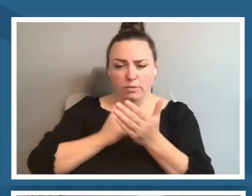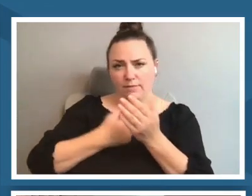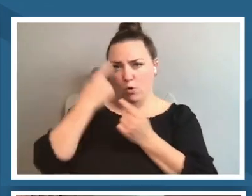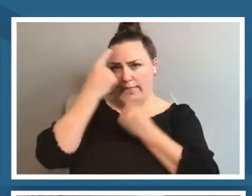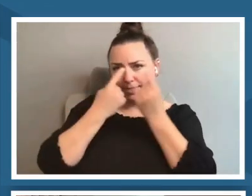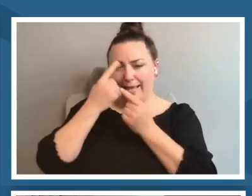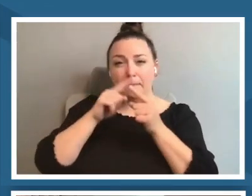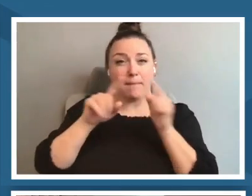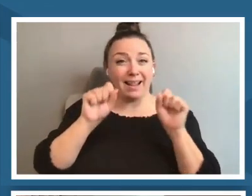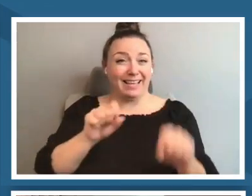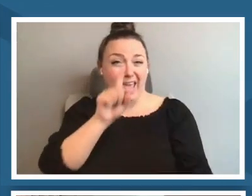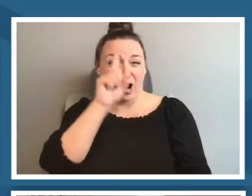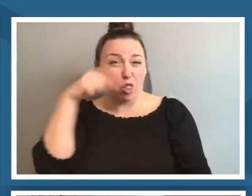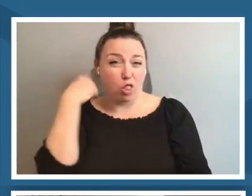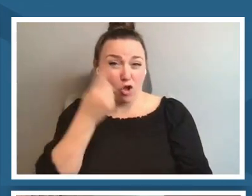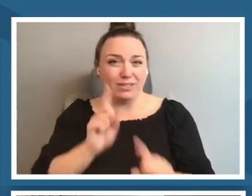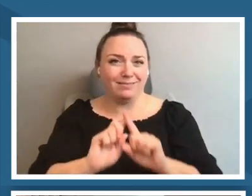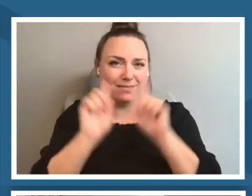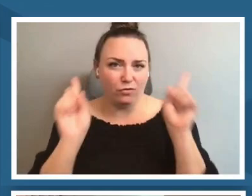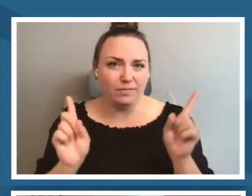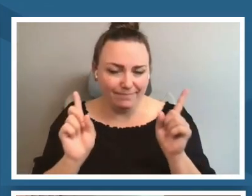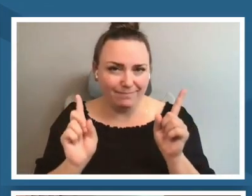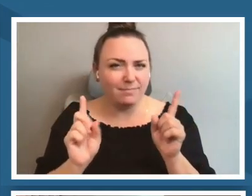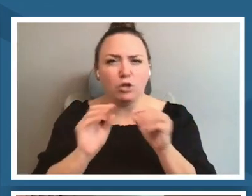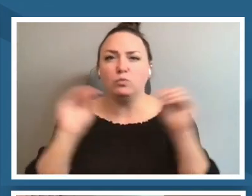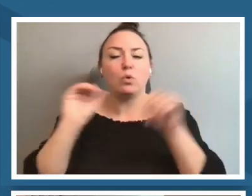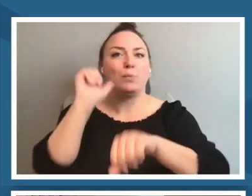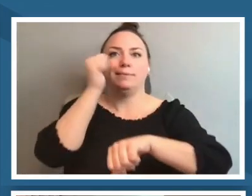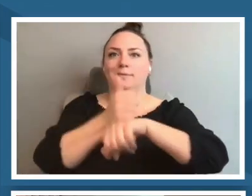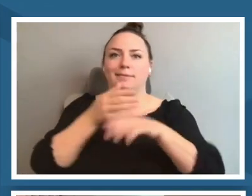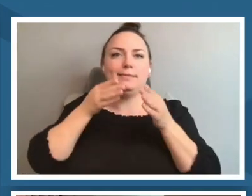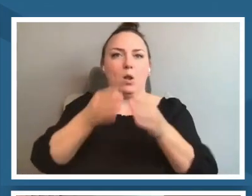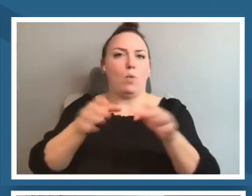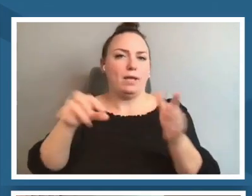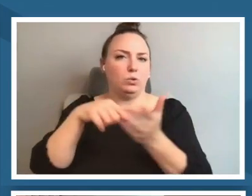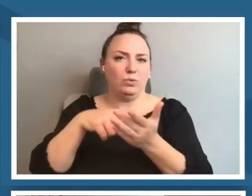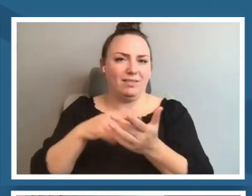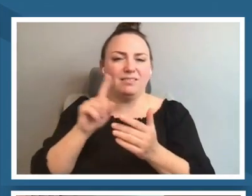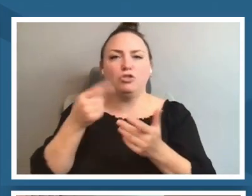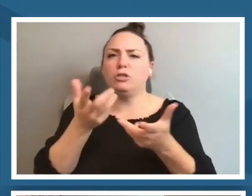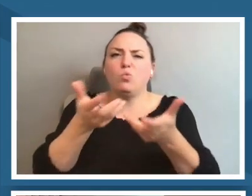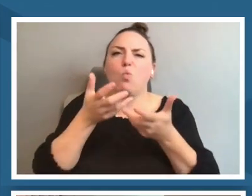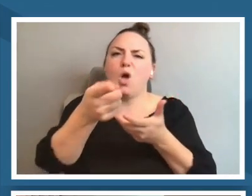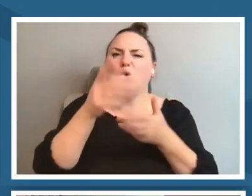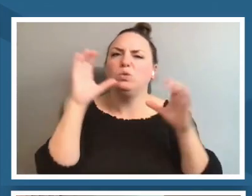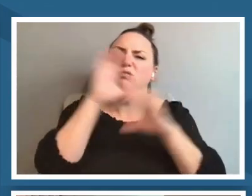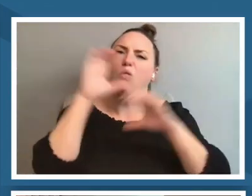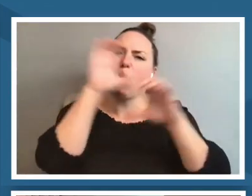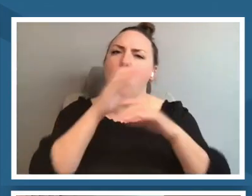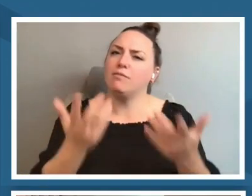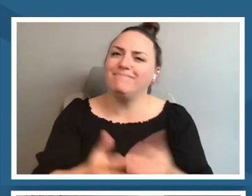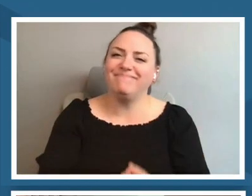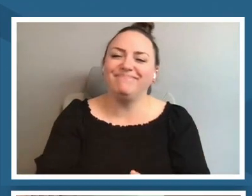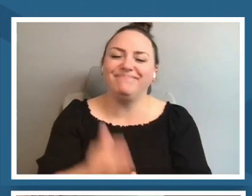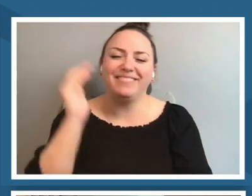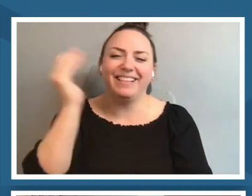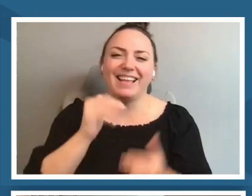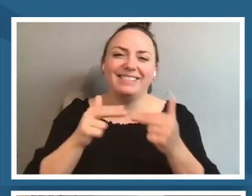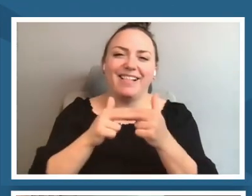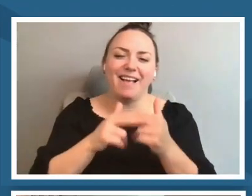no kind of set way of doing this and really it's an invitation to explore next